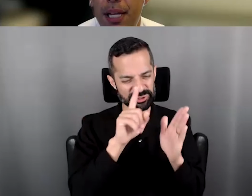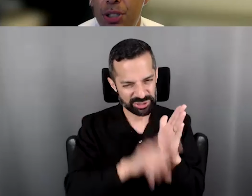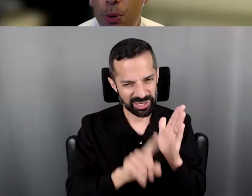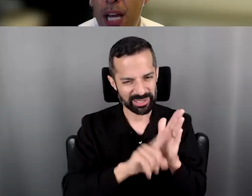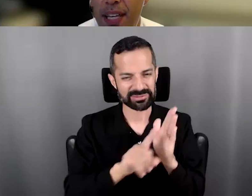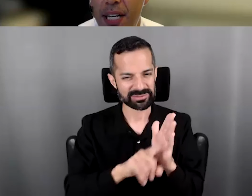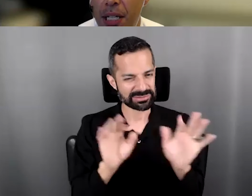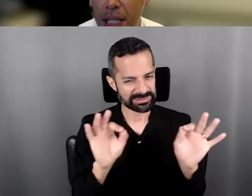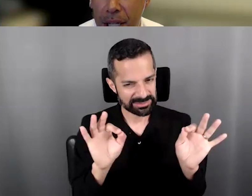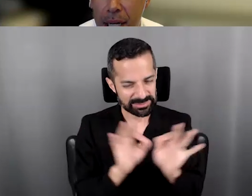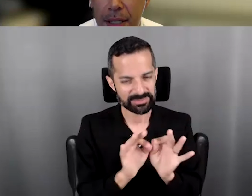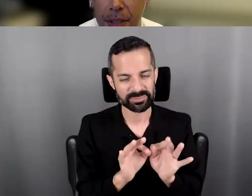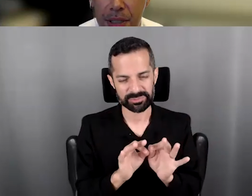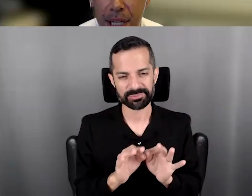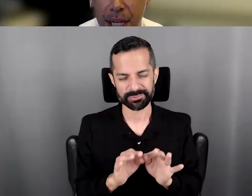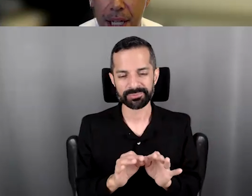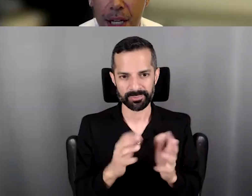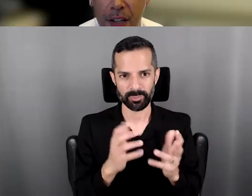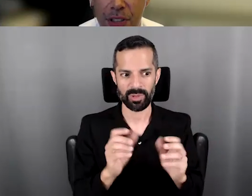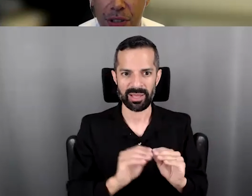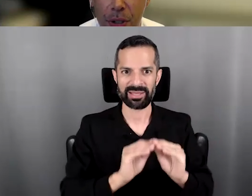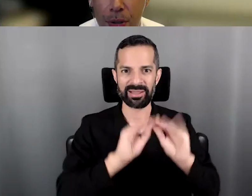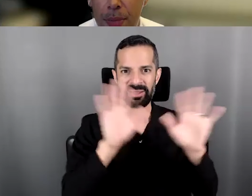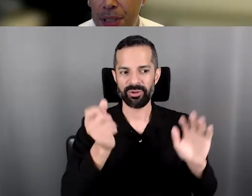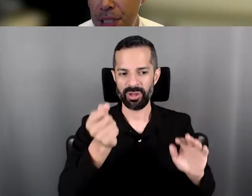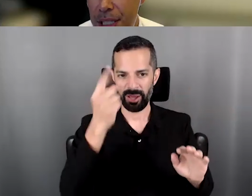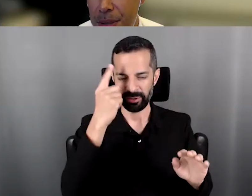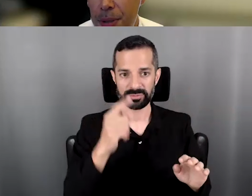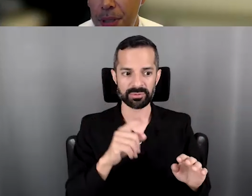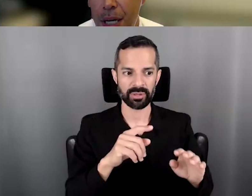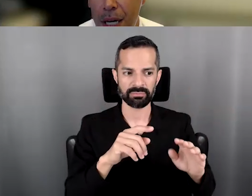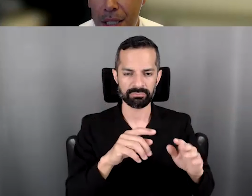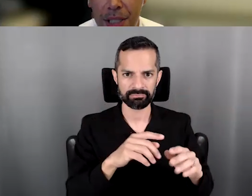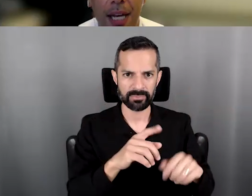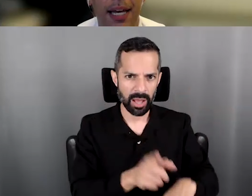to make sure we have a clear understanding of scope, schedule, cost,